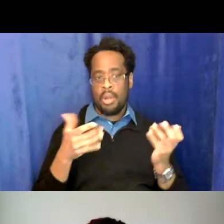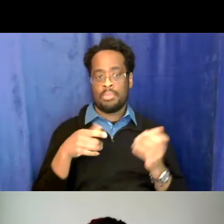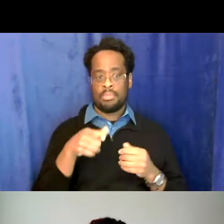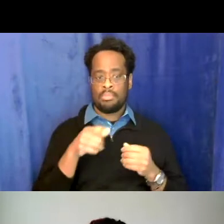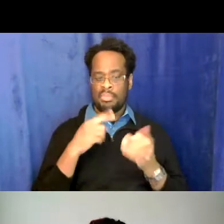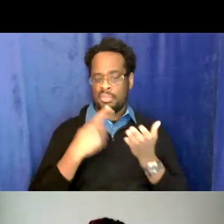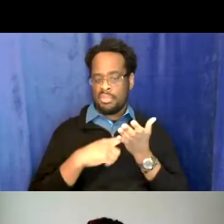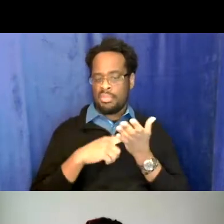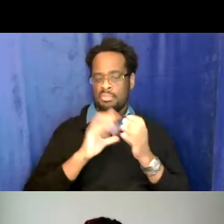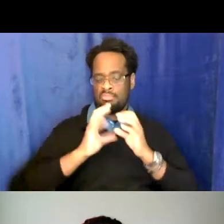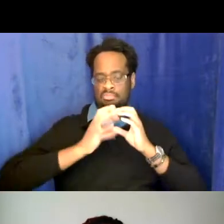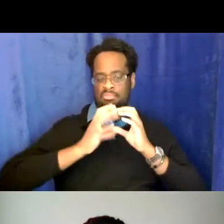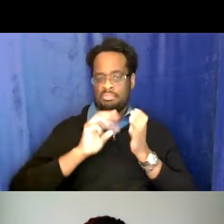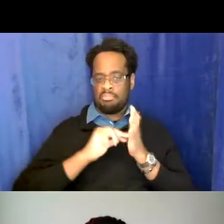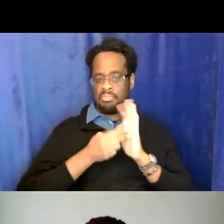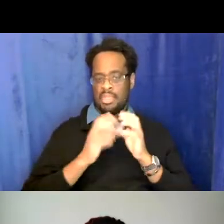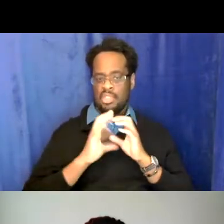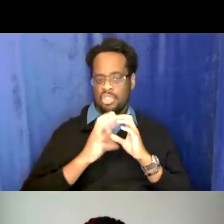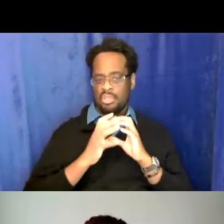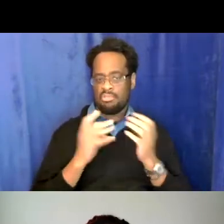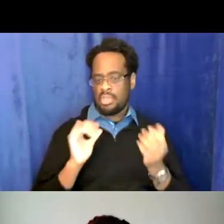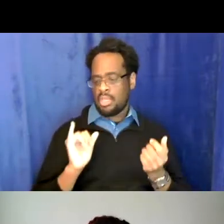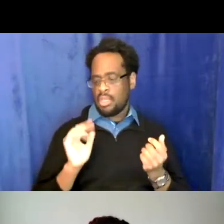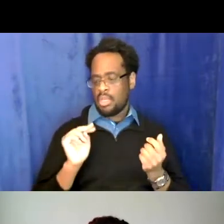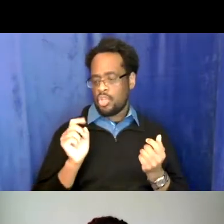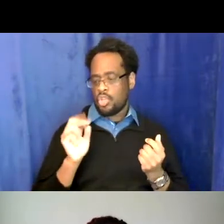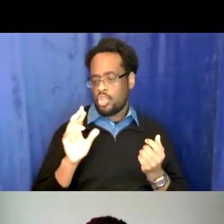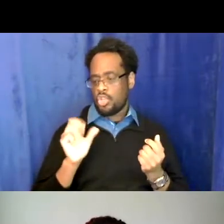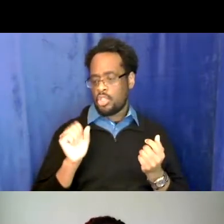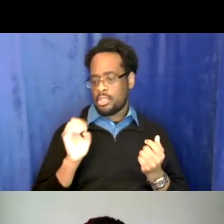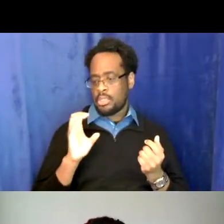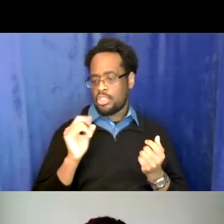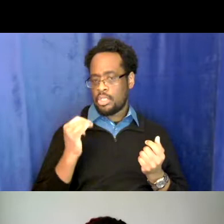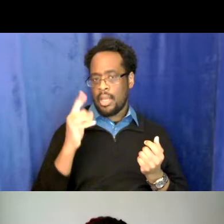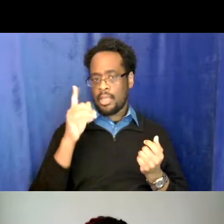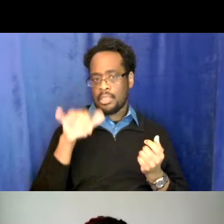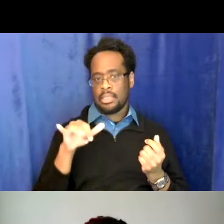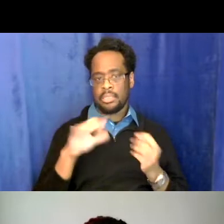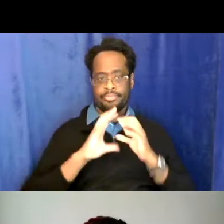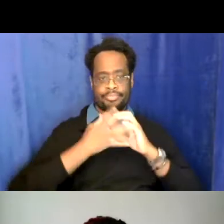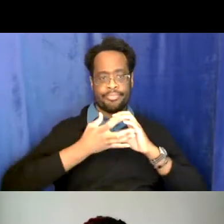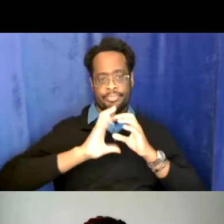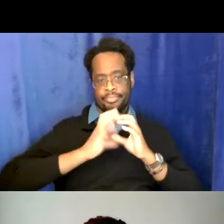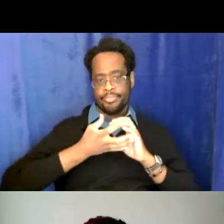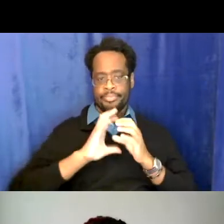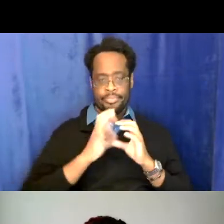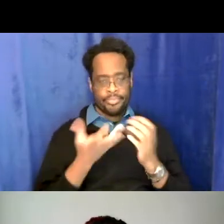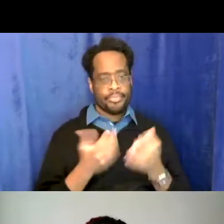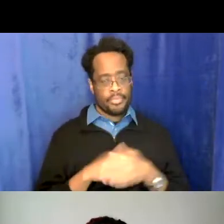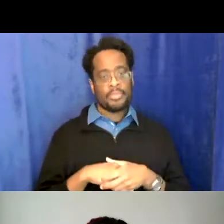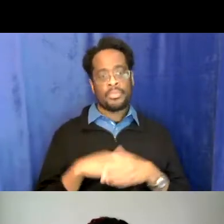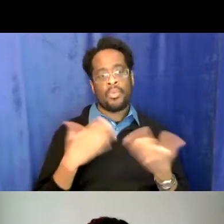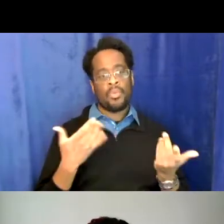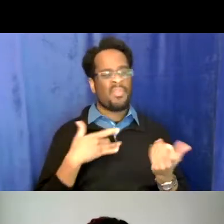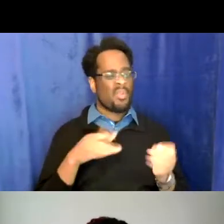Now the key to this slide is for first to discuss intersectionality or intersectionality - this is how